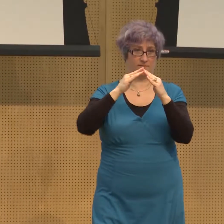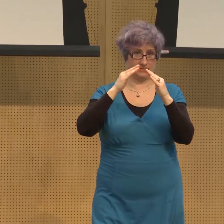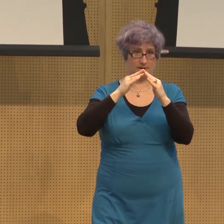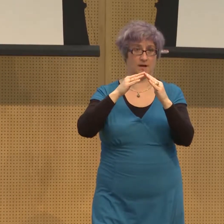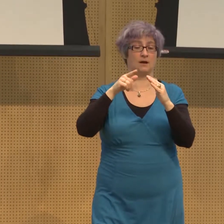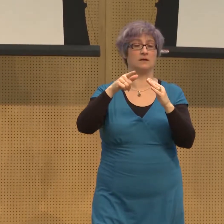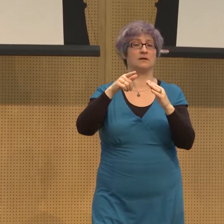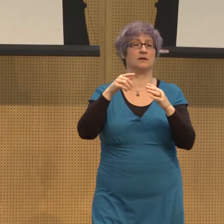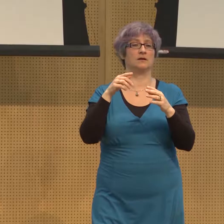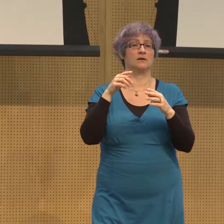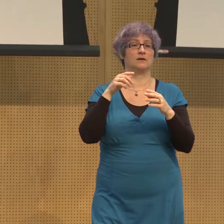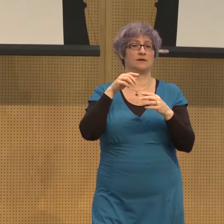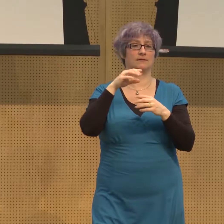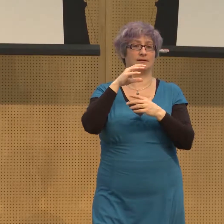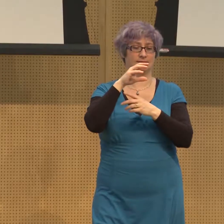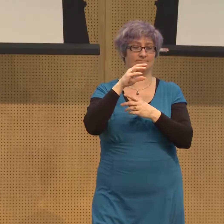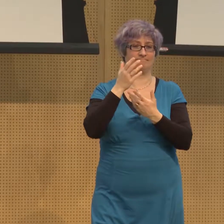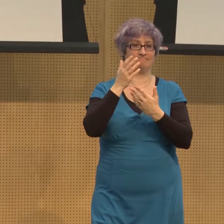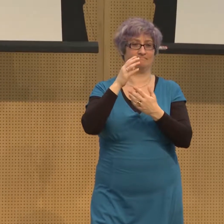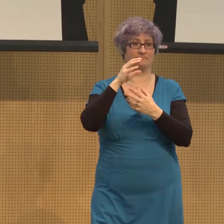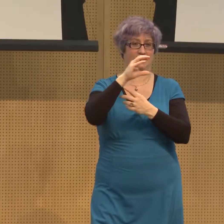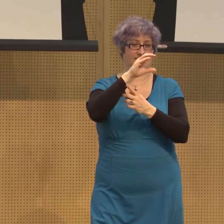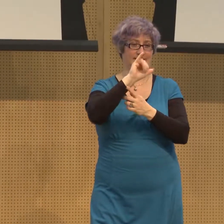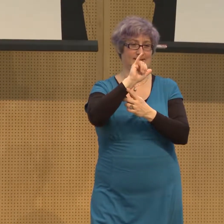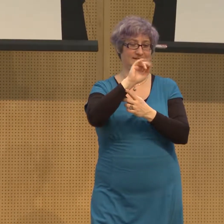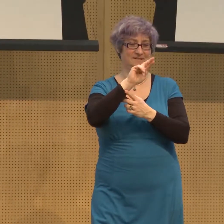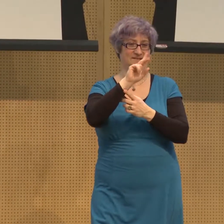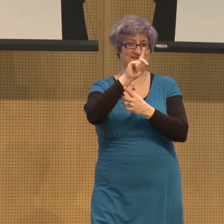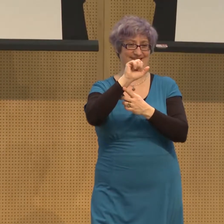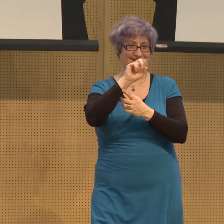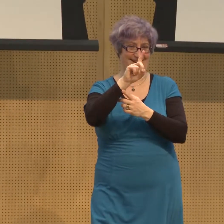Cuido Rico is the name of the town.